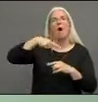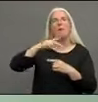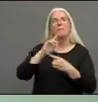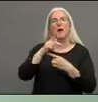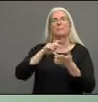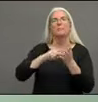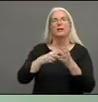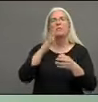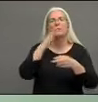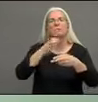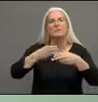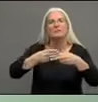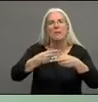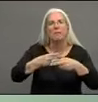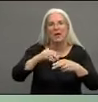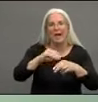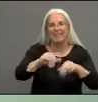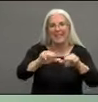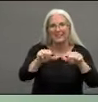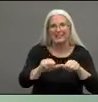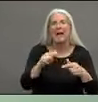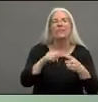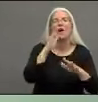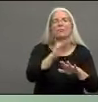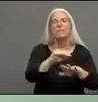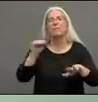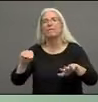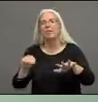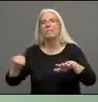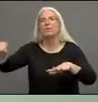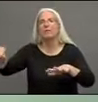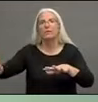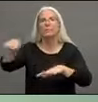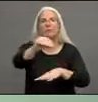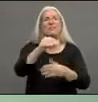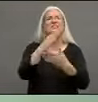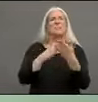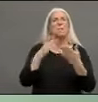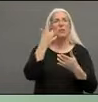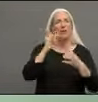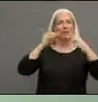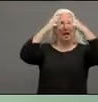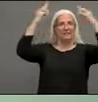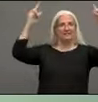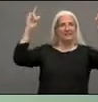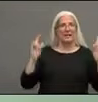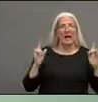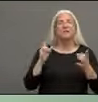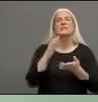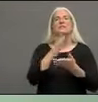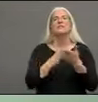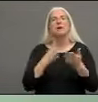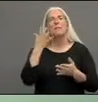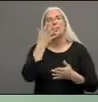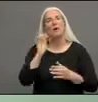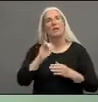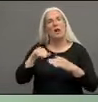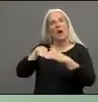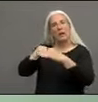Some of them are through a tent and some of them are through a fixed location that has